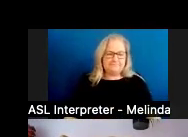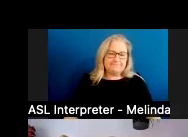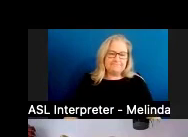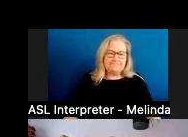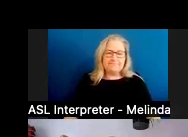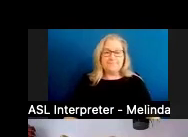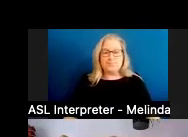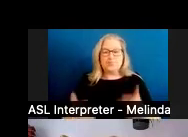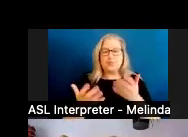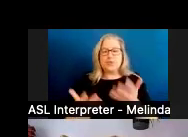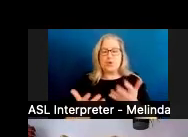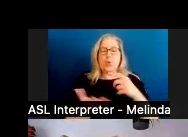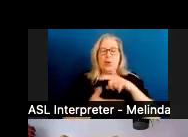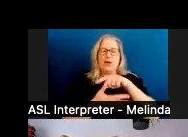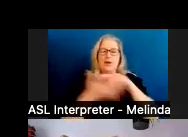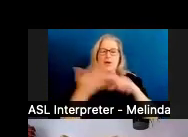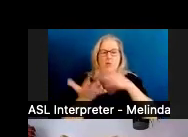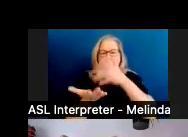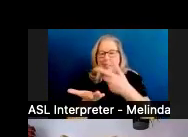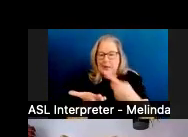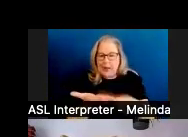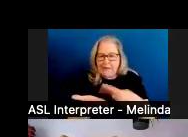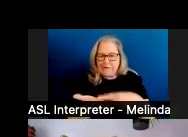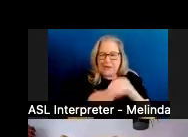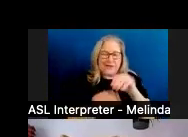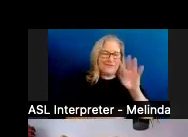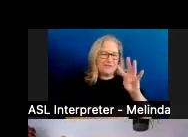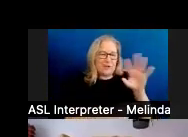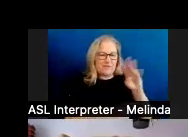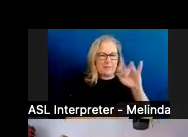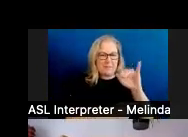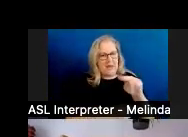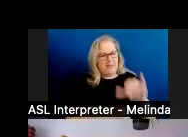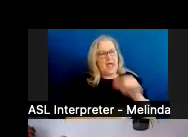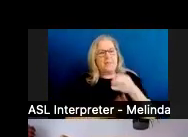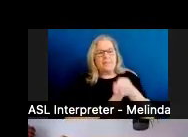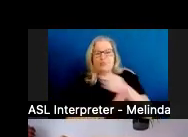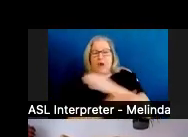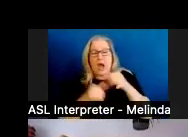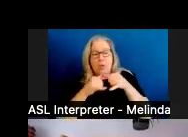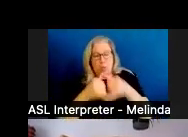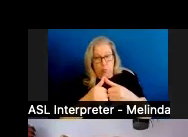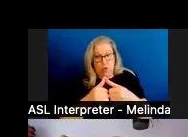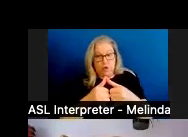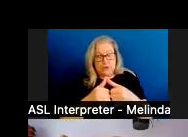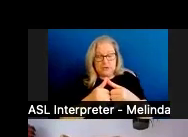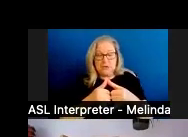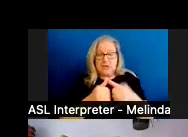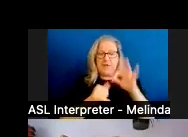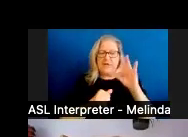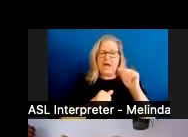So here's what we're going to cover in these next 45 minutes. This is the pre-award session of advanced administrative topics.